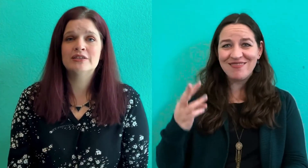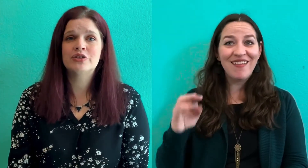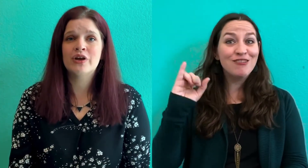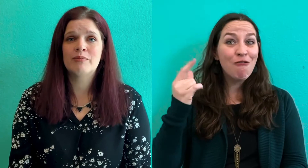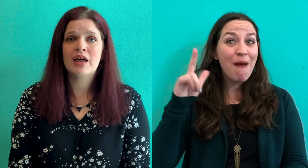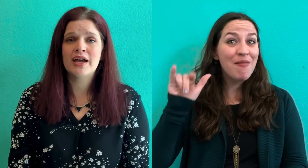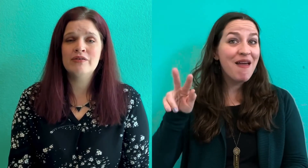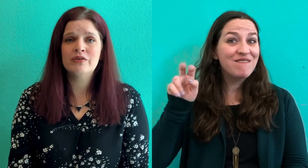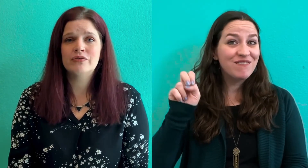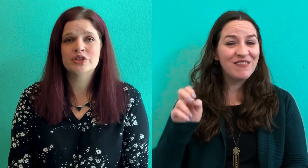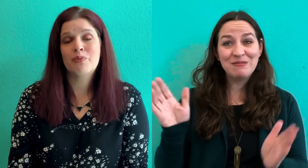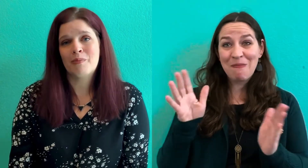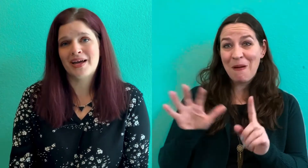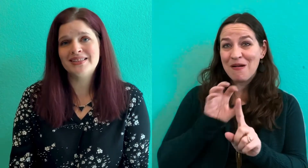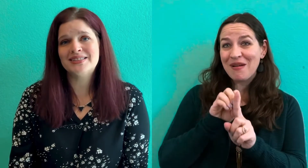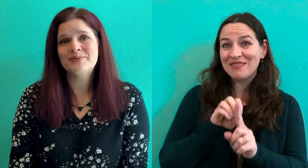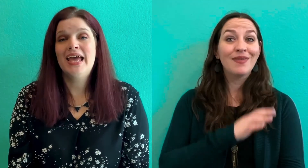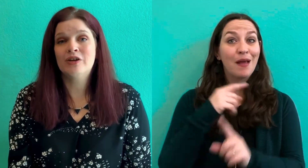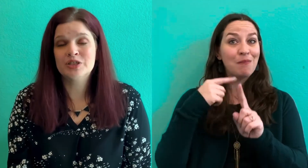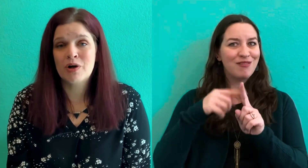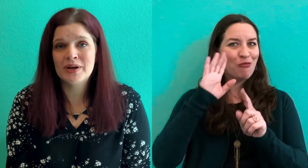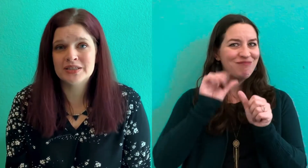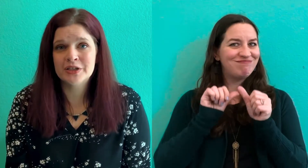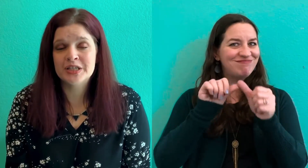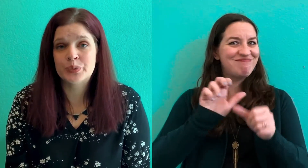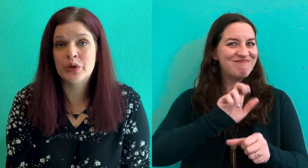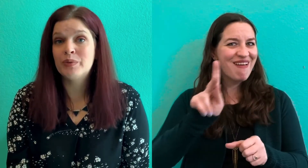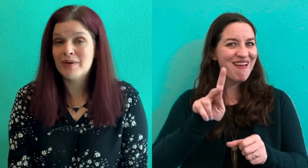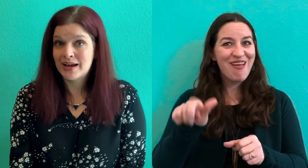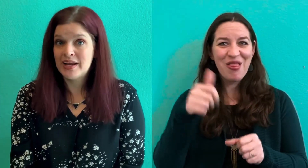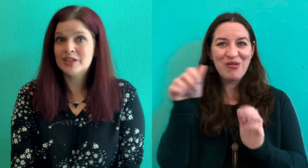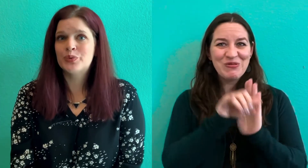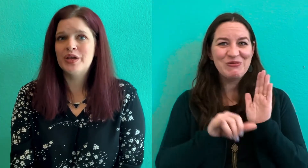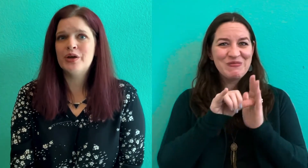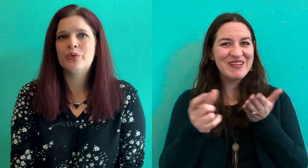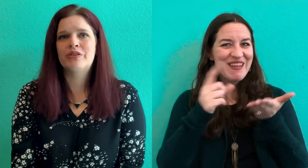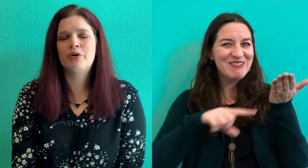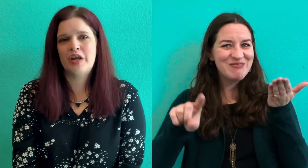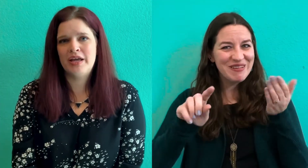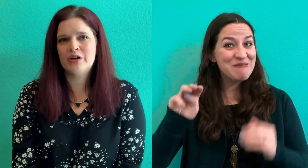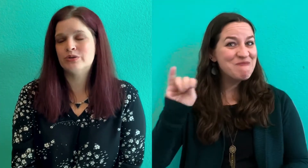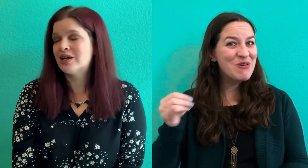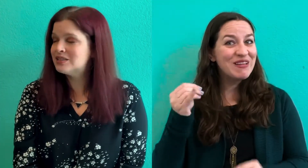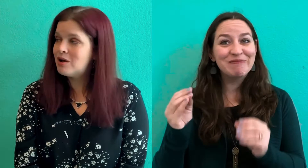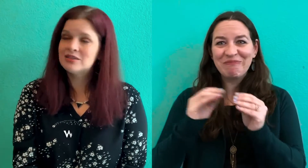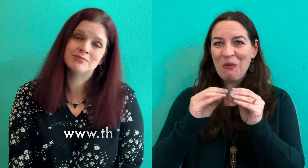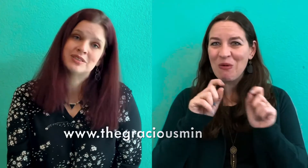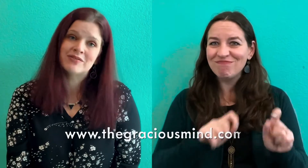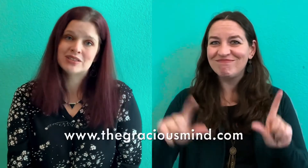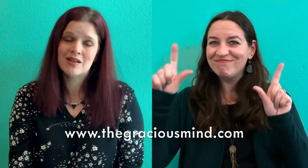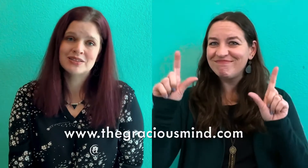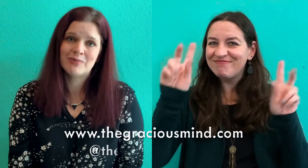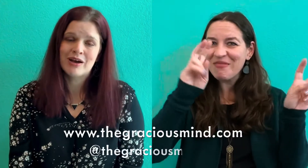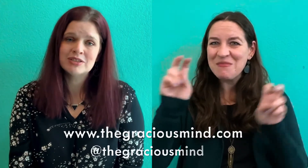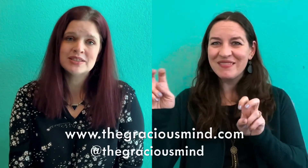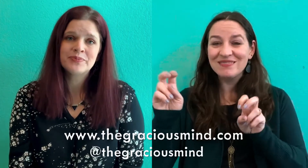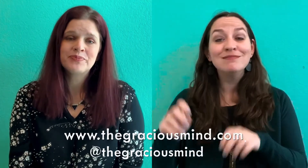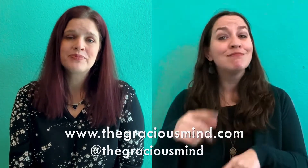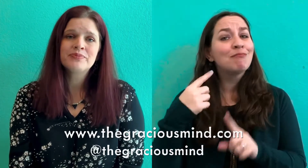Instagram Live for Small Bites. And our Small Bites series will be back next week with Monique, who's got some awesome stuff to tell us about.